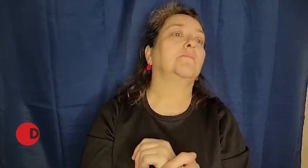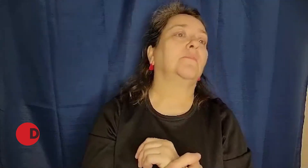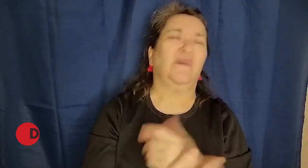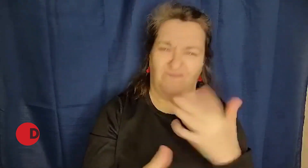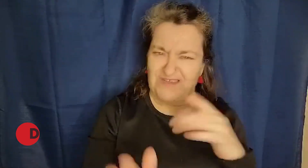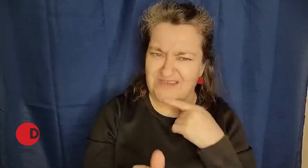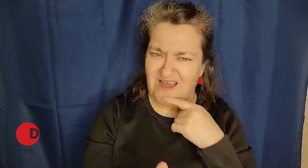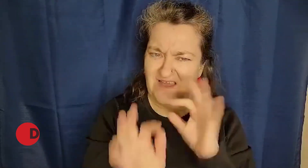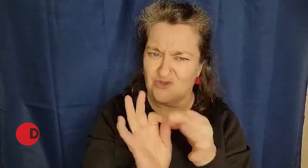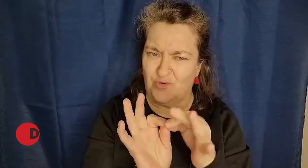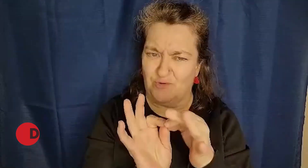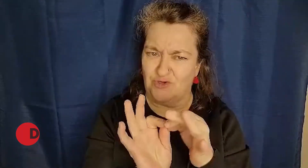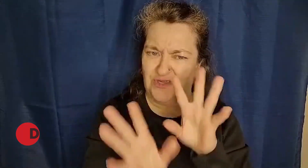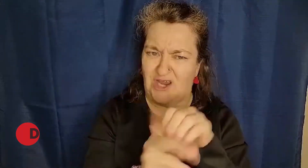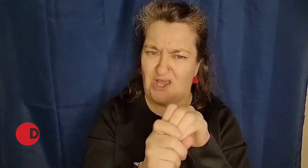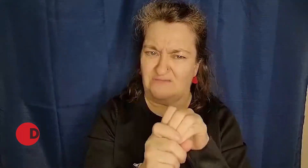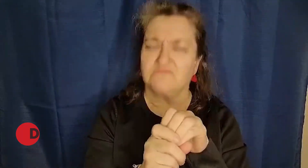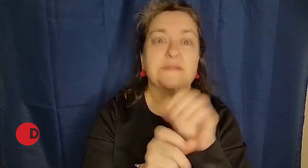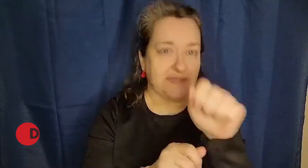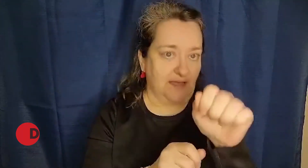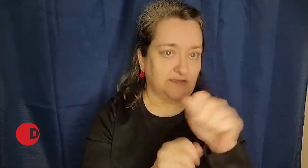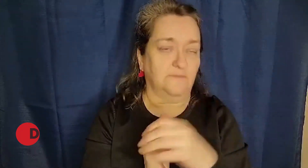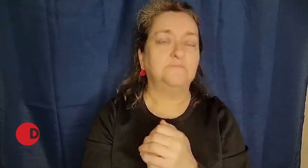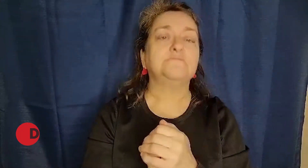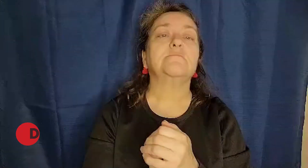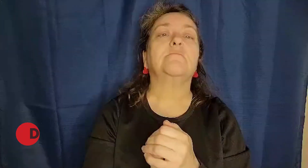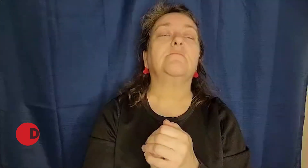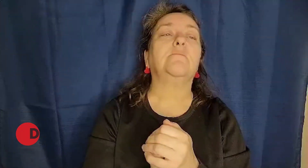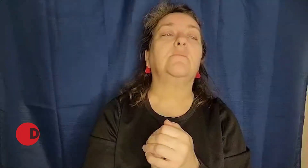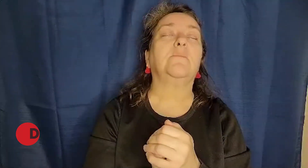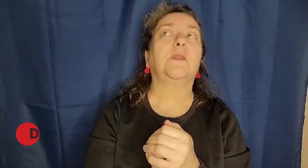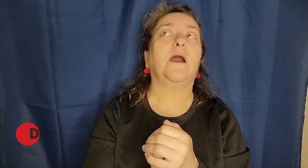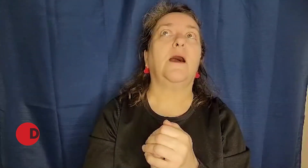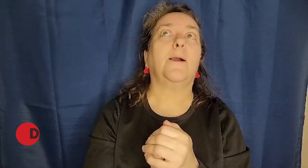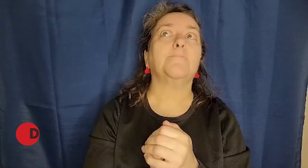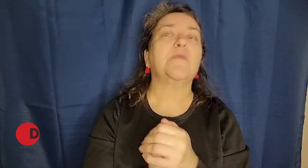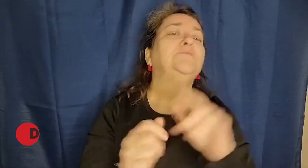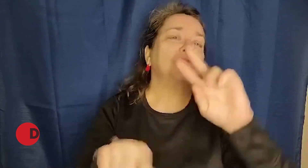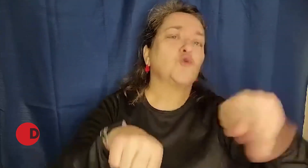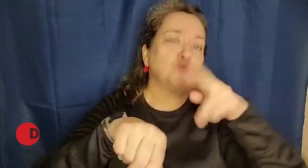Did I mention that interpreters are included? Yes.